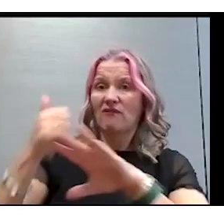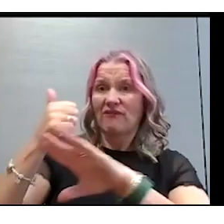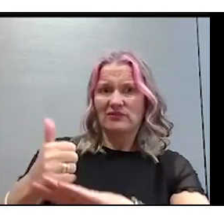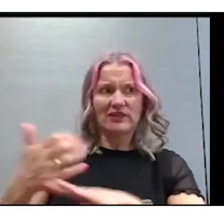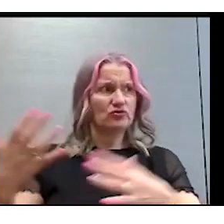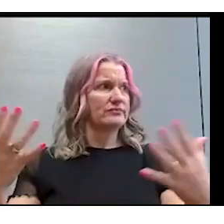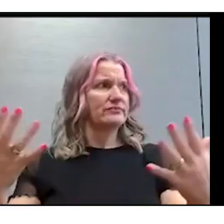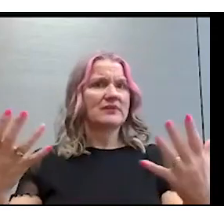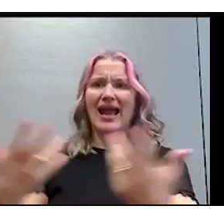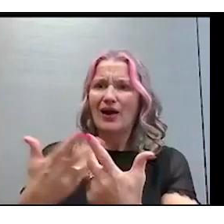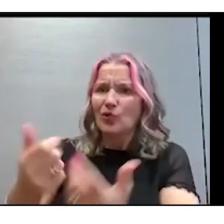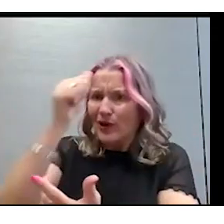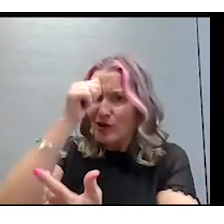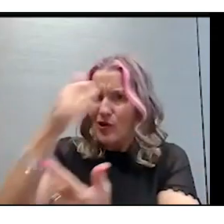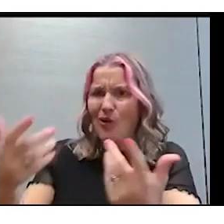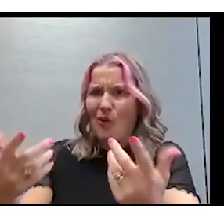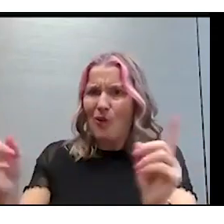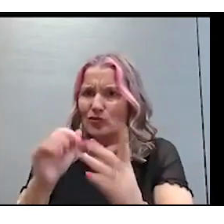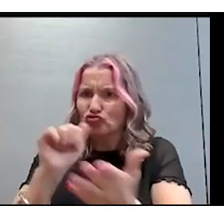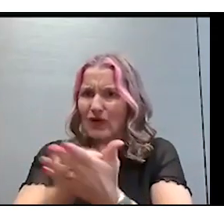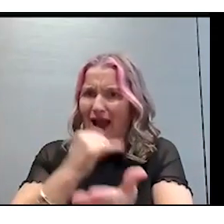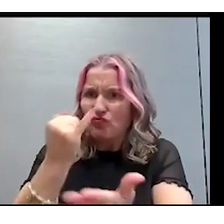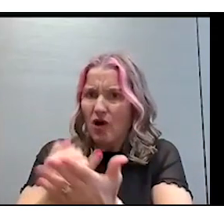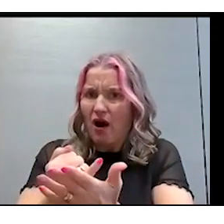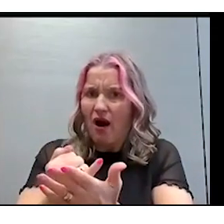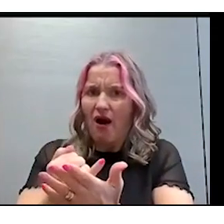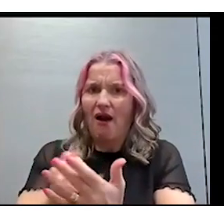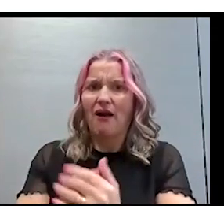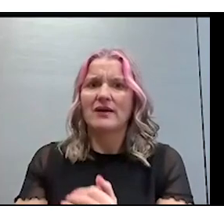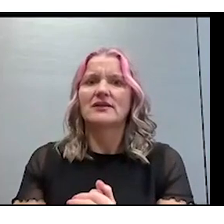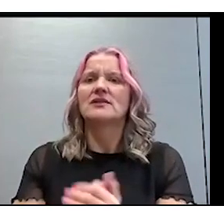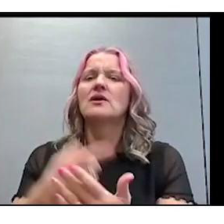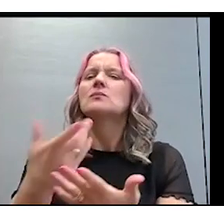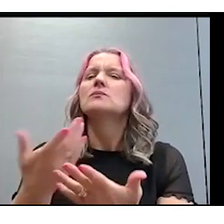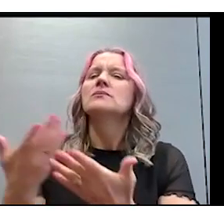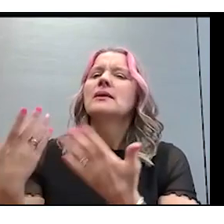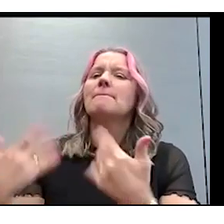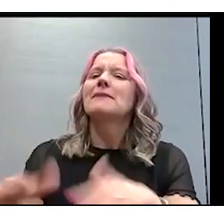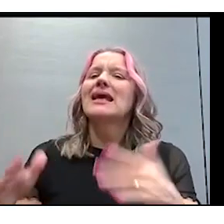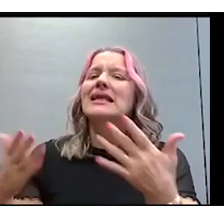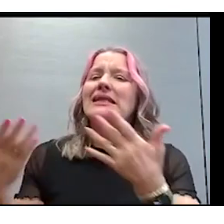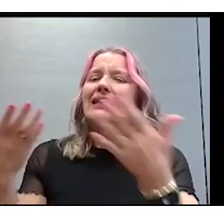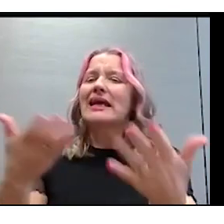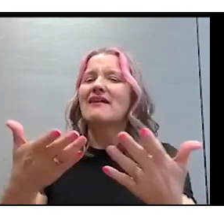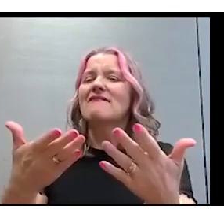we don't know how to course correct. So I gave you the example of fairness.